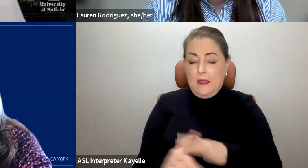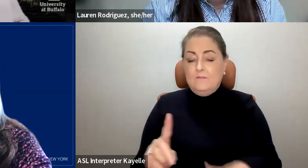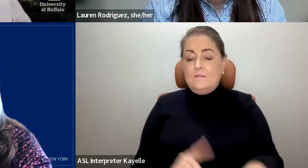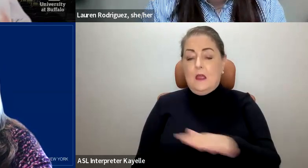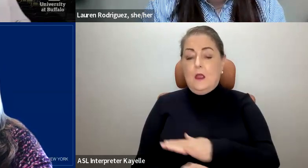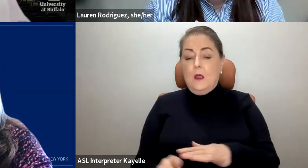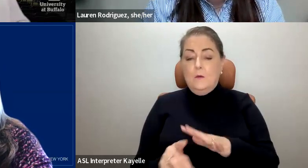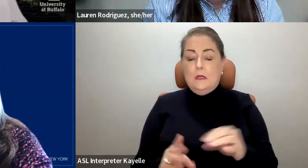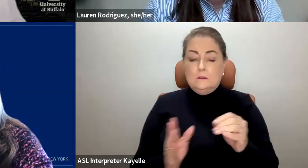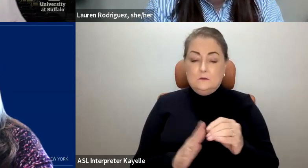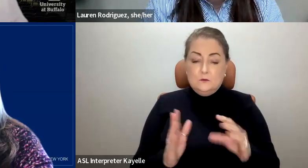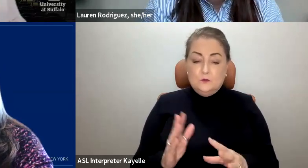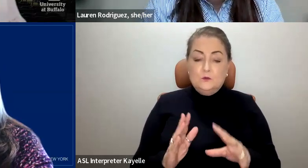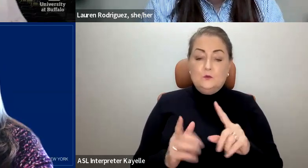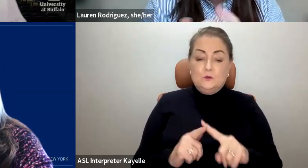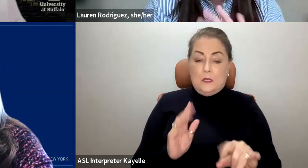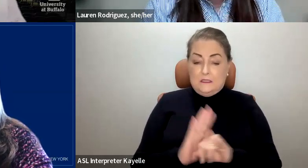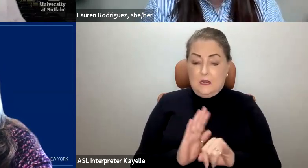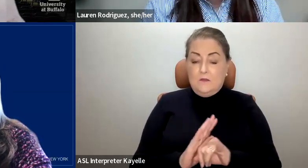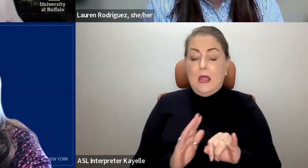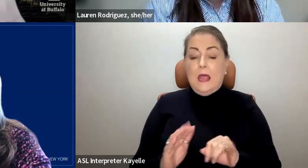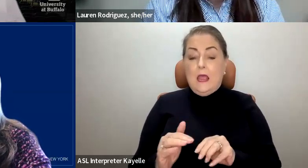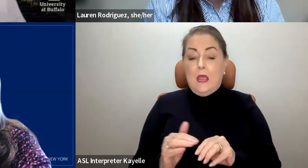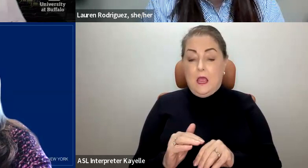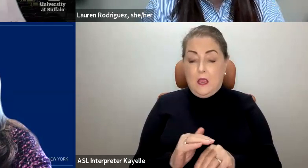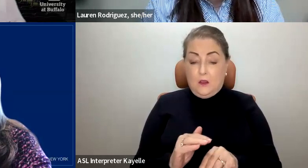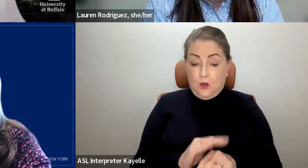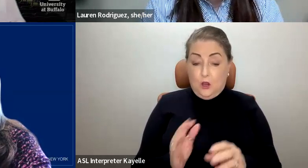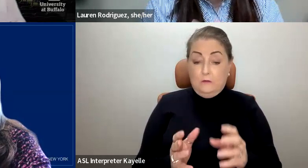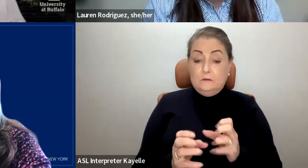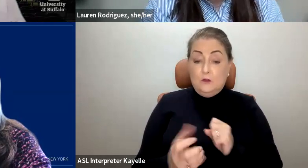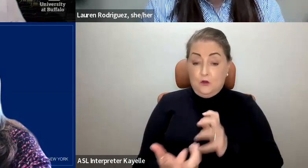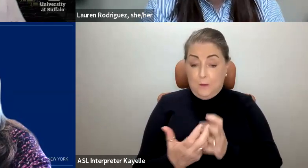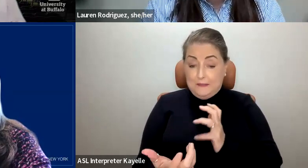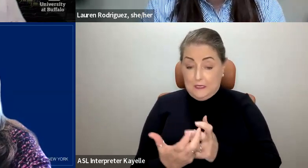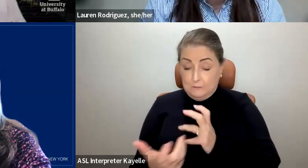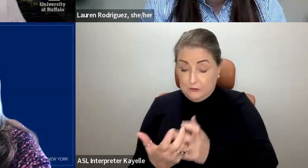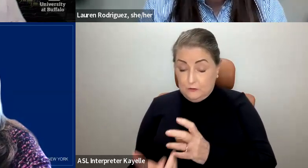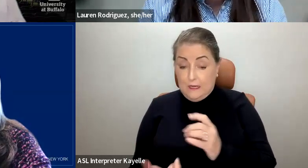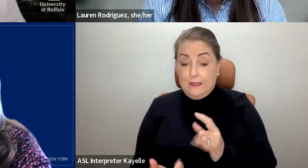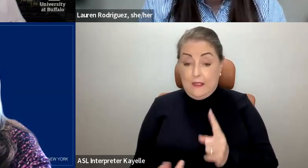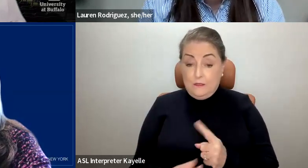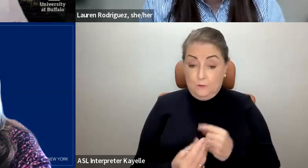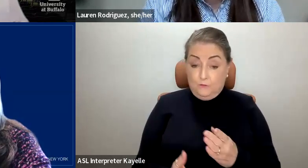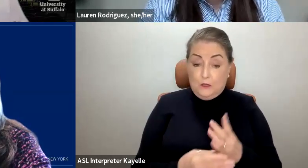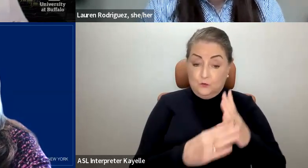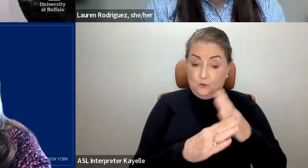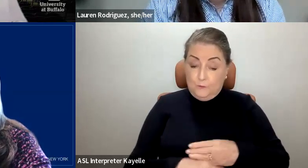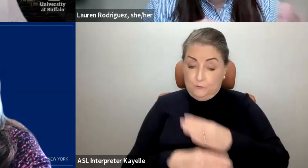remove barriers to access, and ensuring that those accommodations are provided and effective. So really, as we